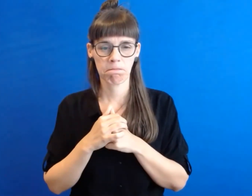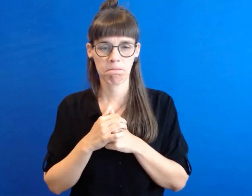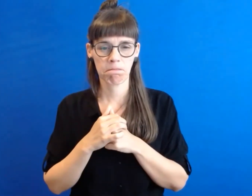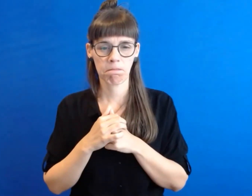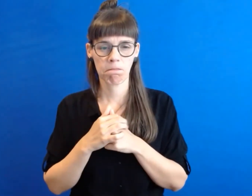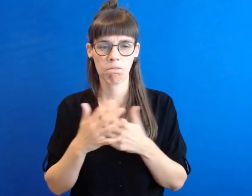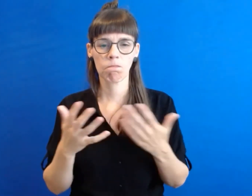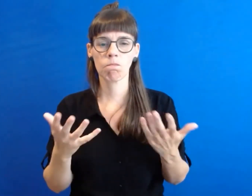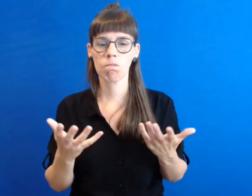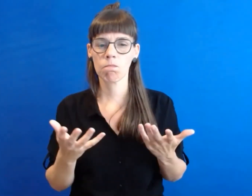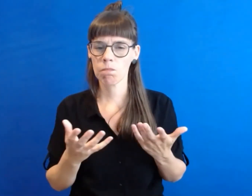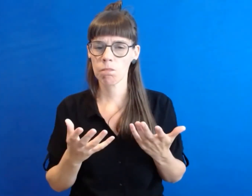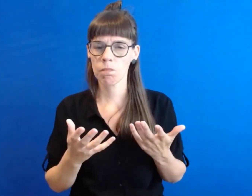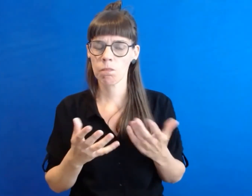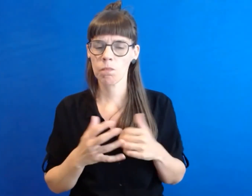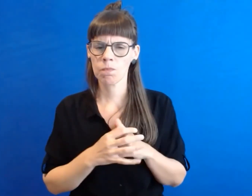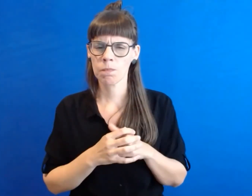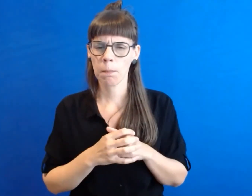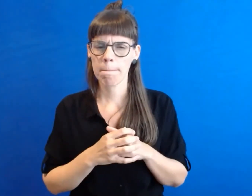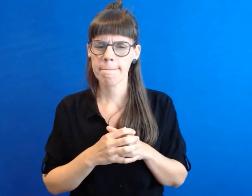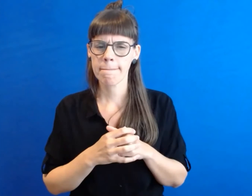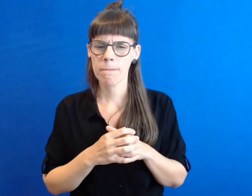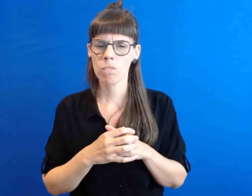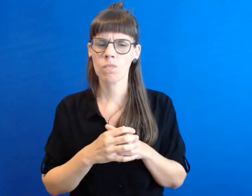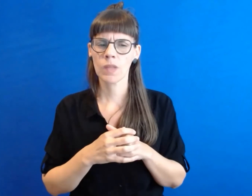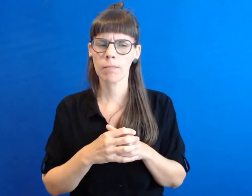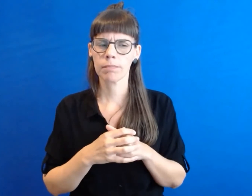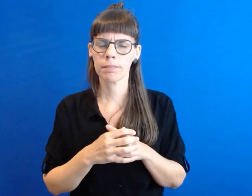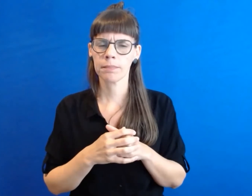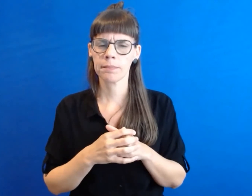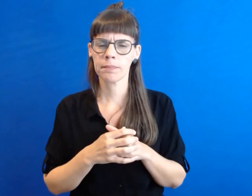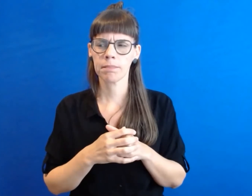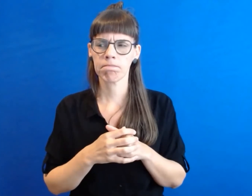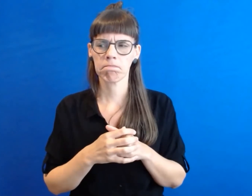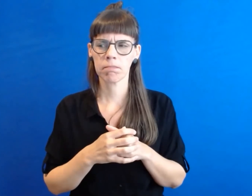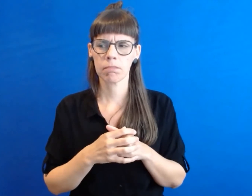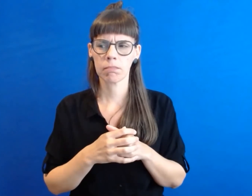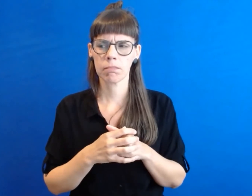the advocacy both in Kenya and Bangladesh. (Off Microphone)